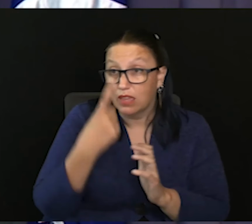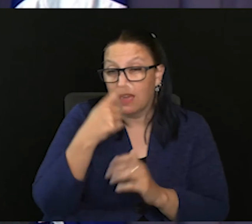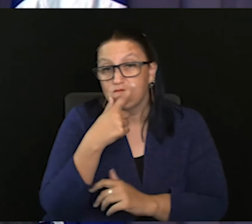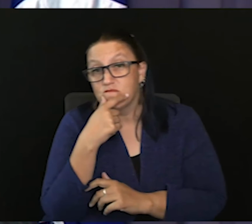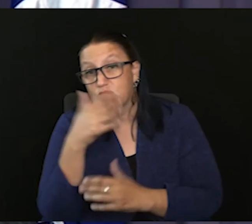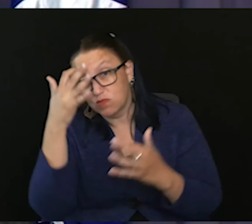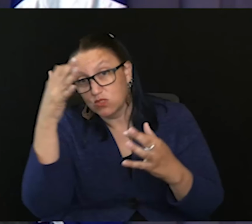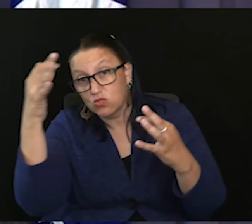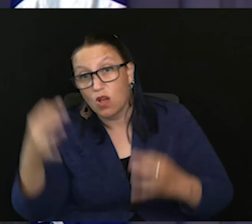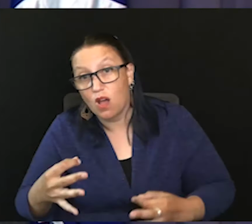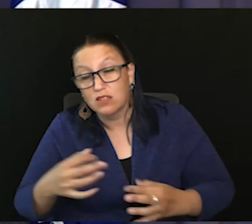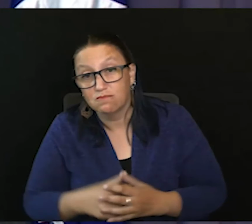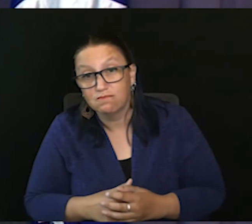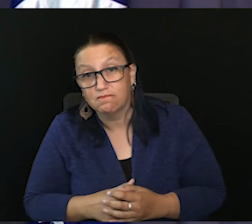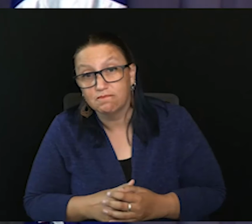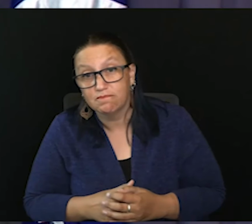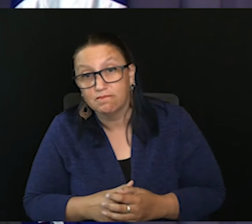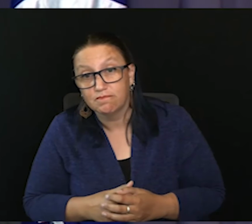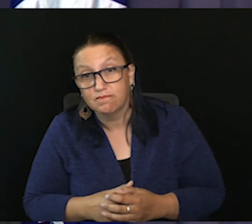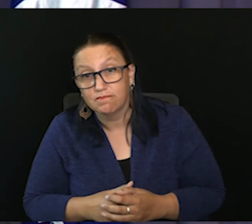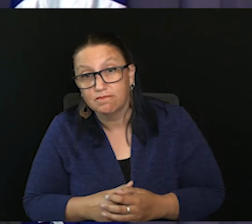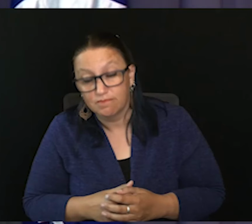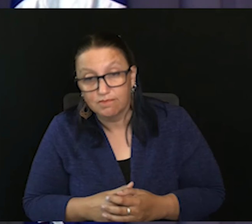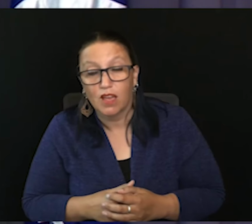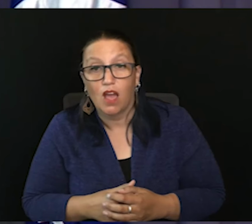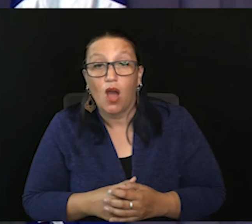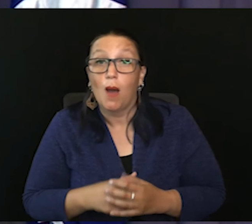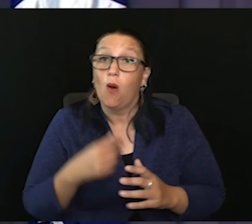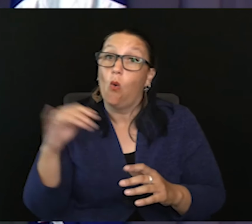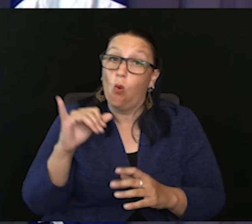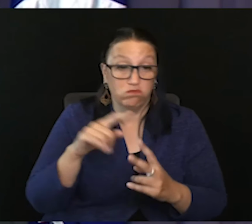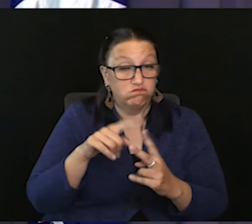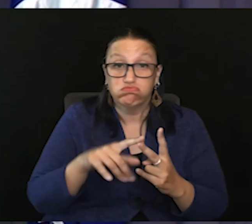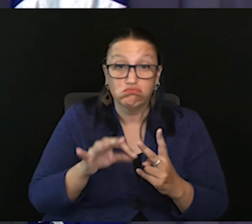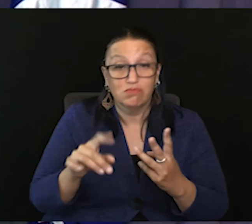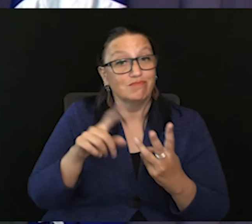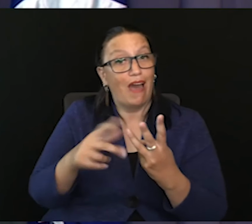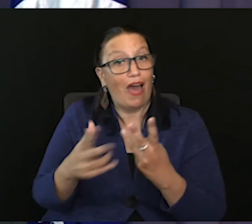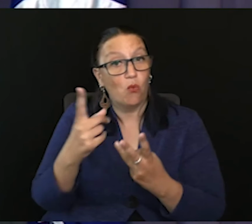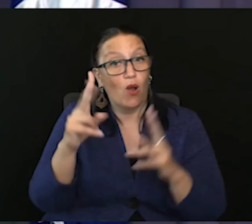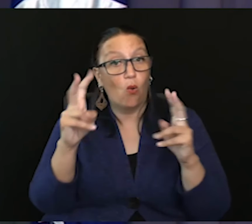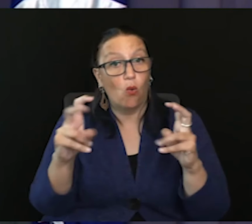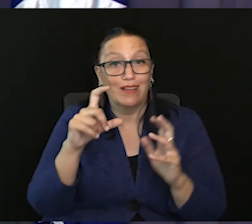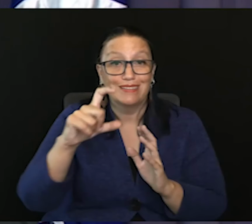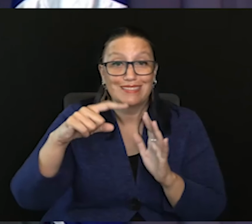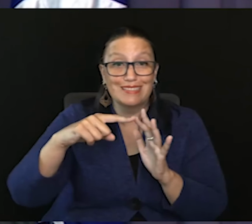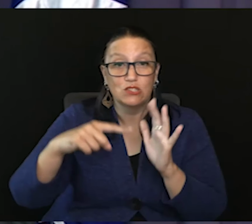which we have procured a significant amount of, and it's proven to be extremely valuable called Sotrovimab, that's also used.